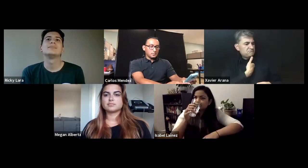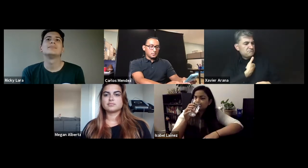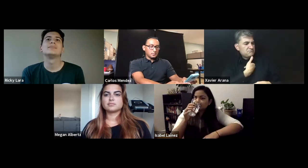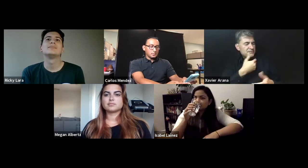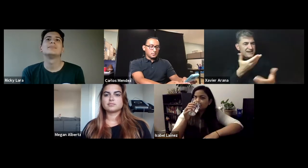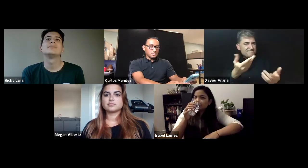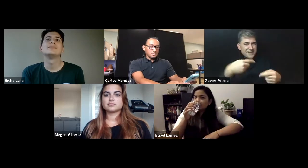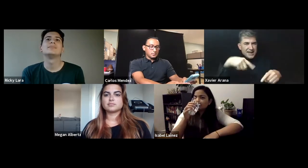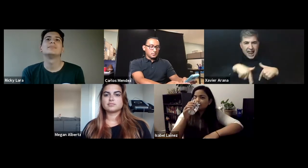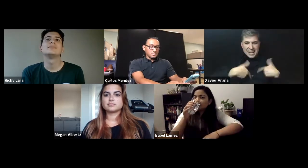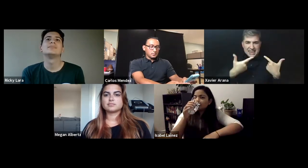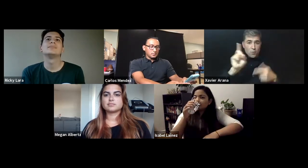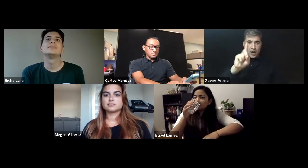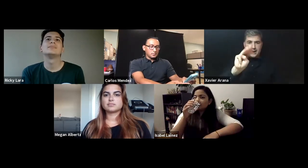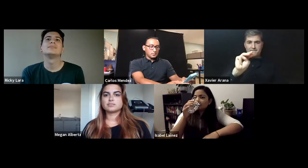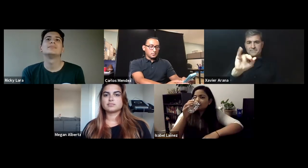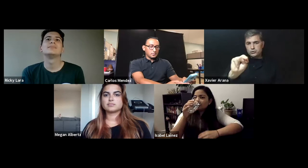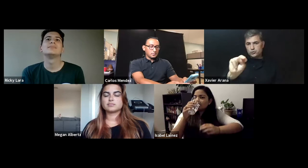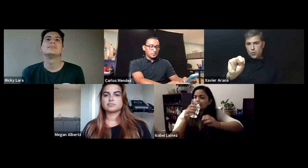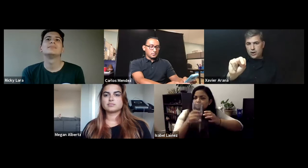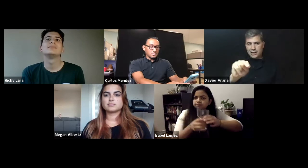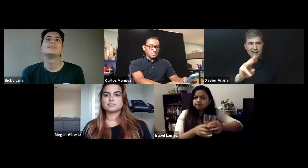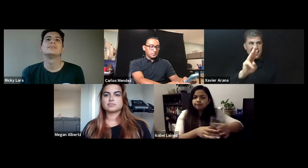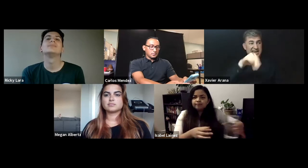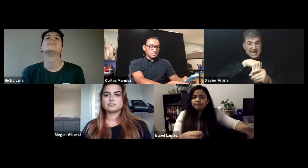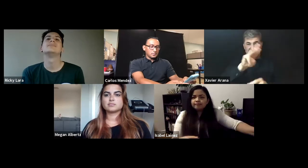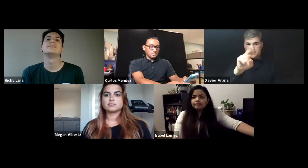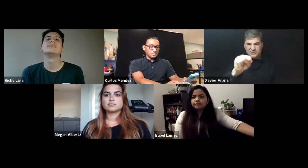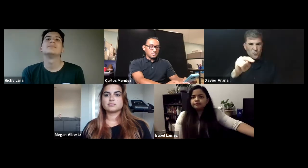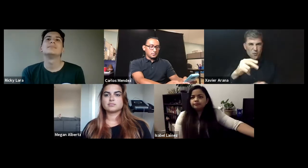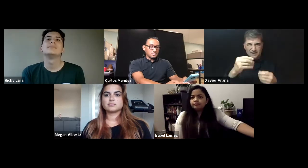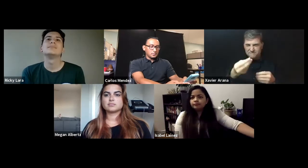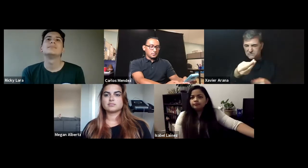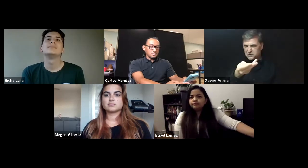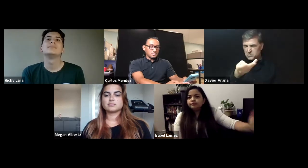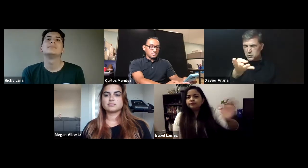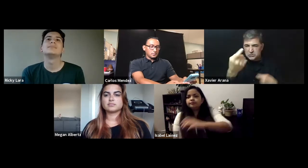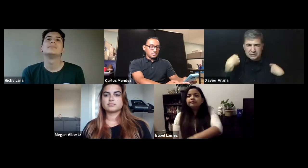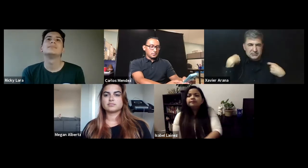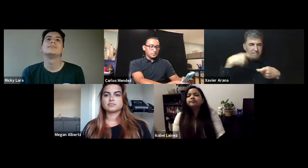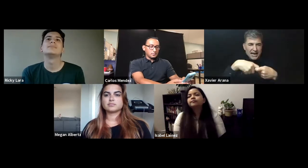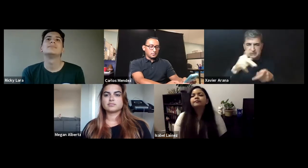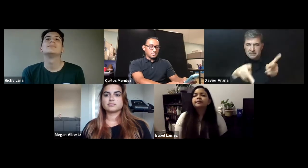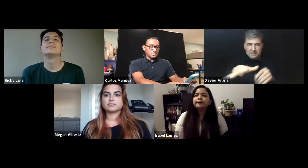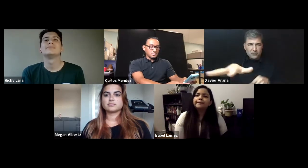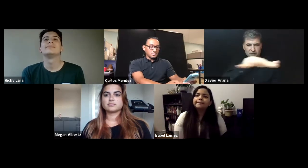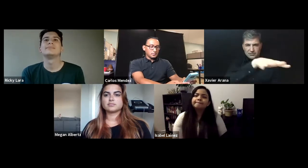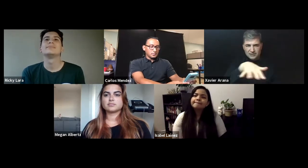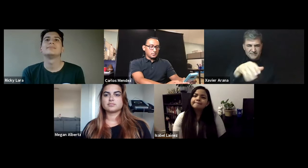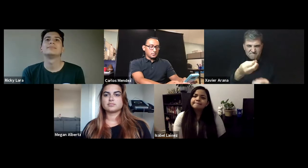um...I think I'm... the only, you know, Spanish deaf person. I live in Minnesota.